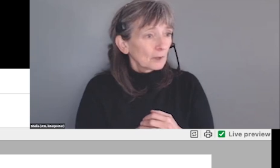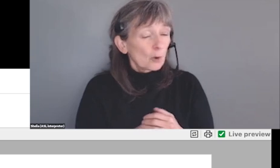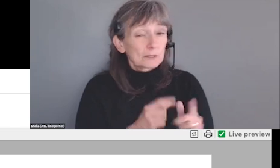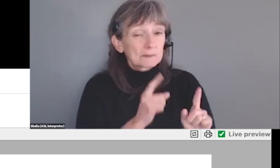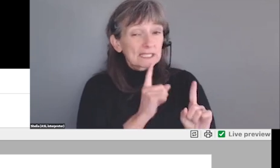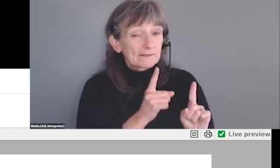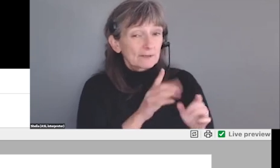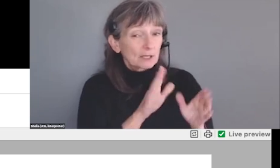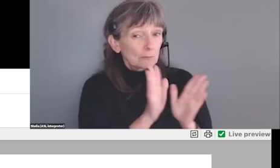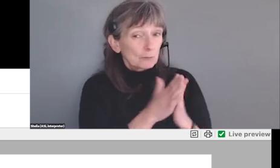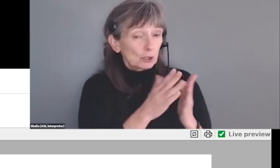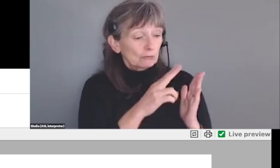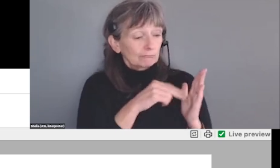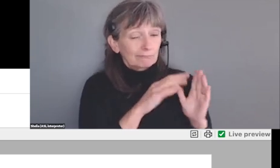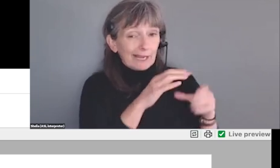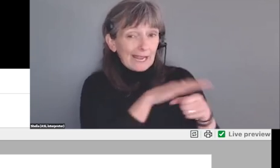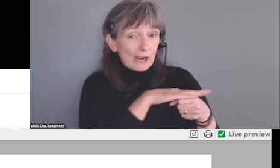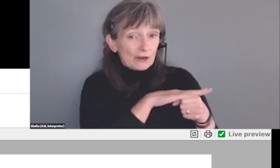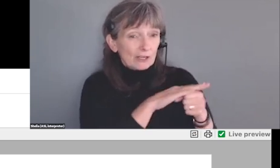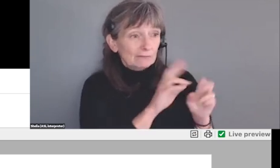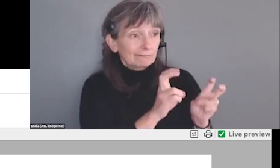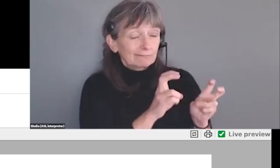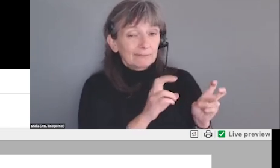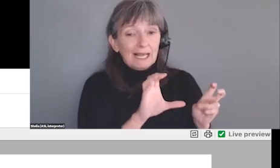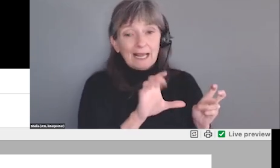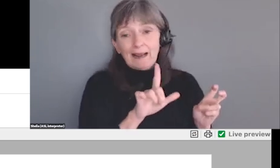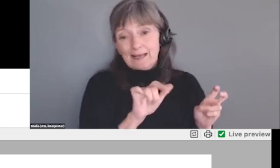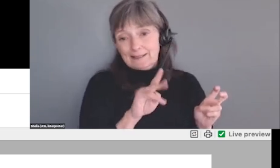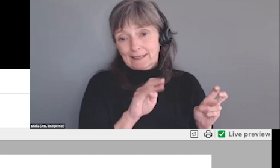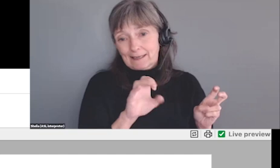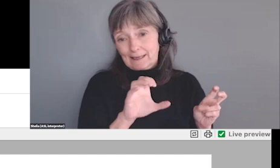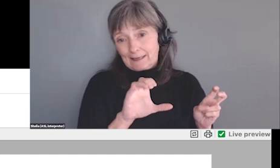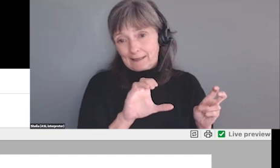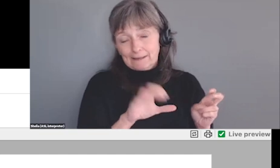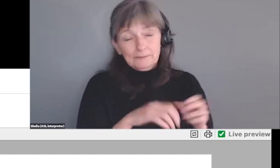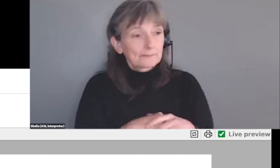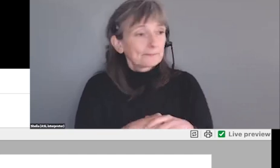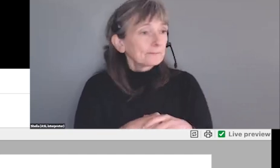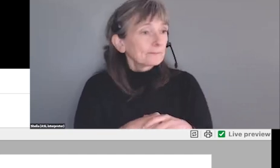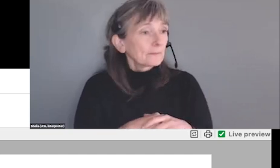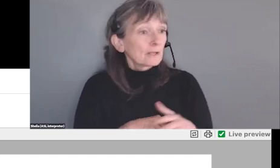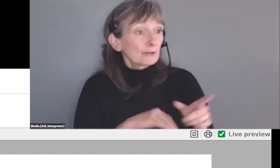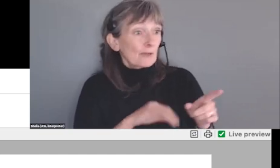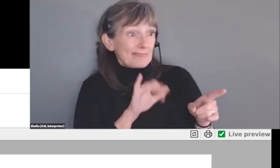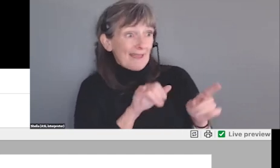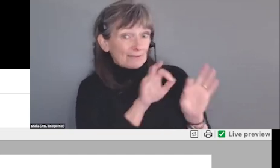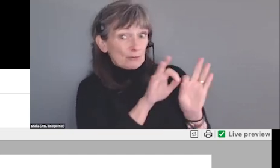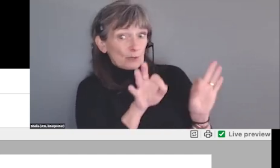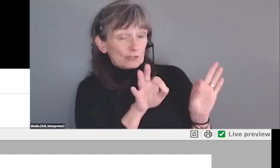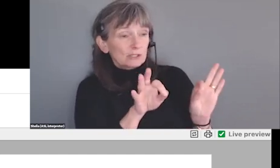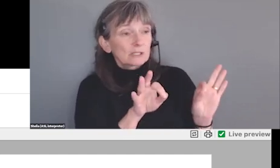Now what's happening here is this prompt is utilising both the AI but it's giving